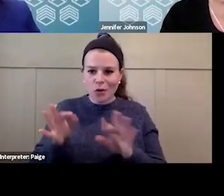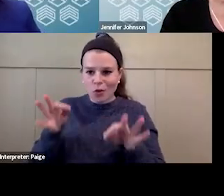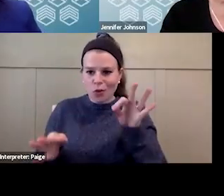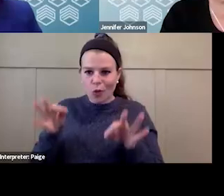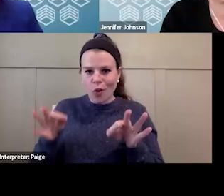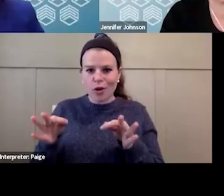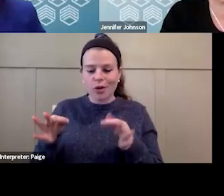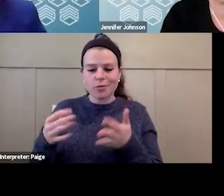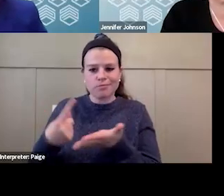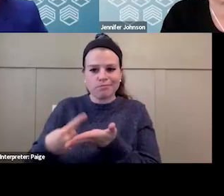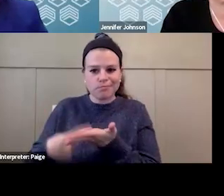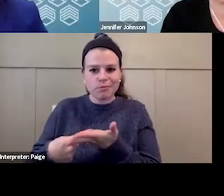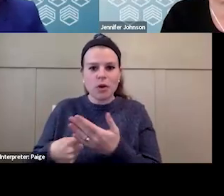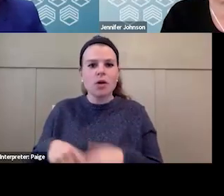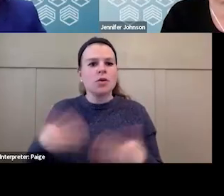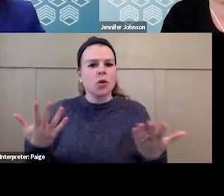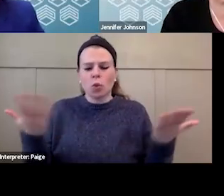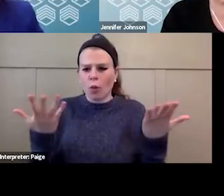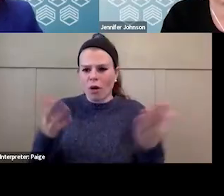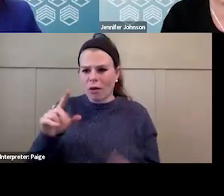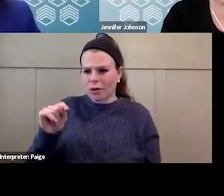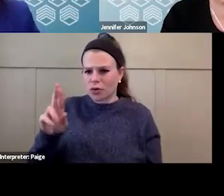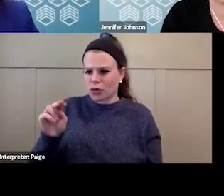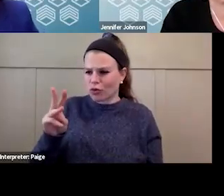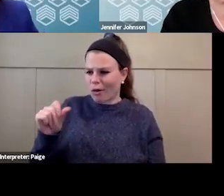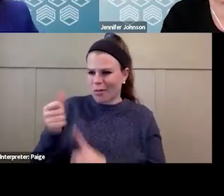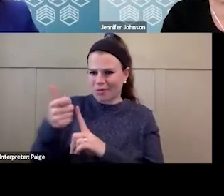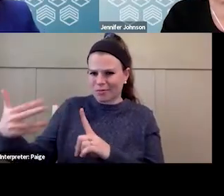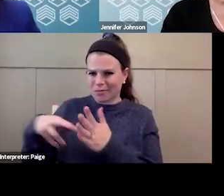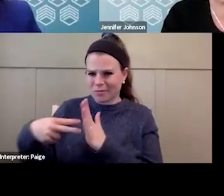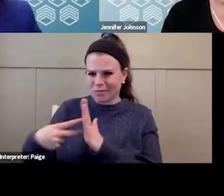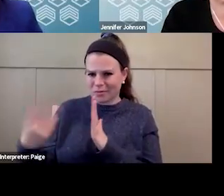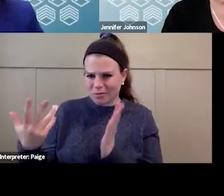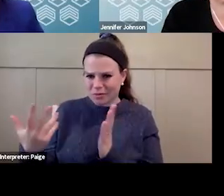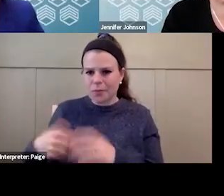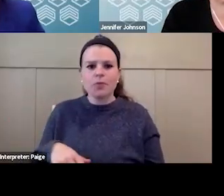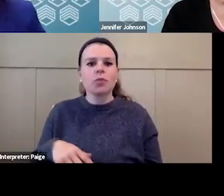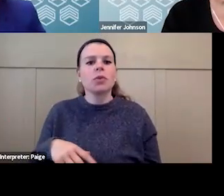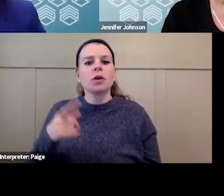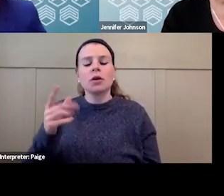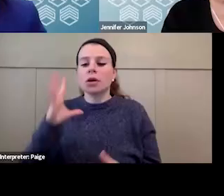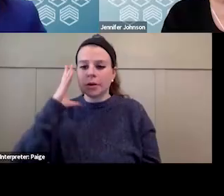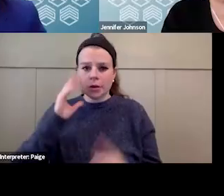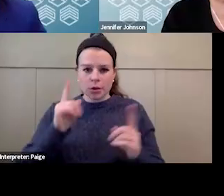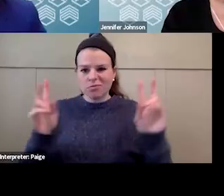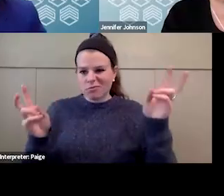Uh, so let's start with the definition of what is trauma. Um, the experience… Well, first of all, the experience of trauma among